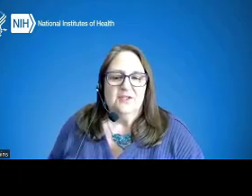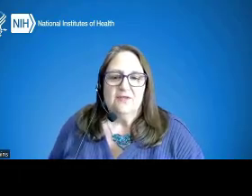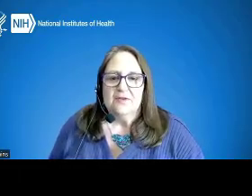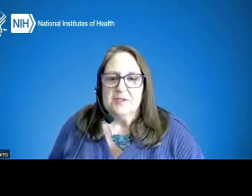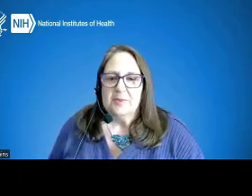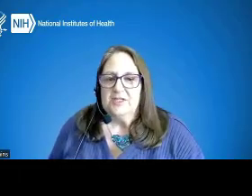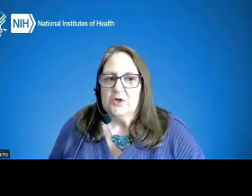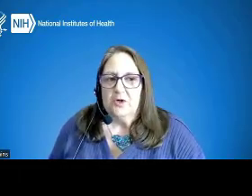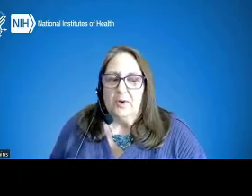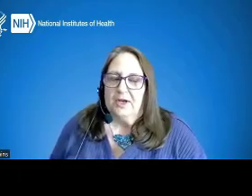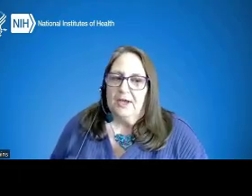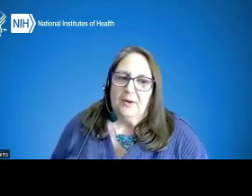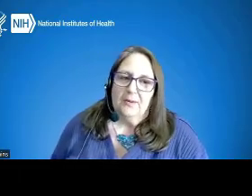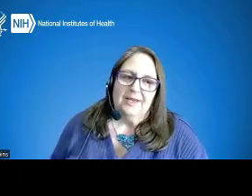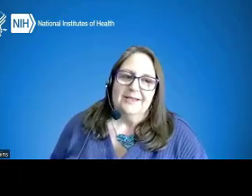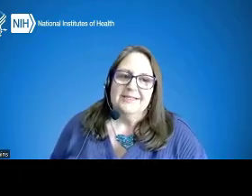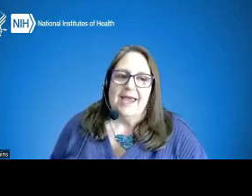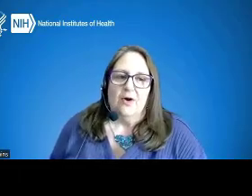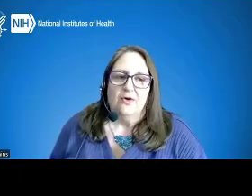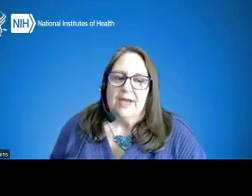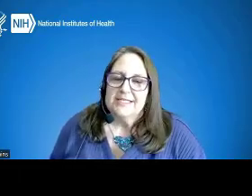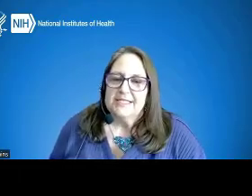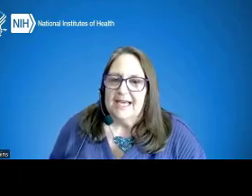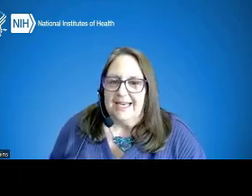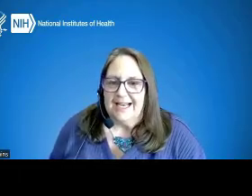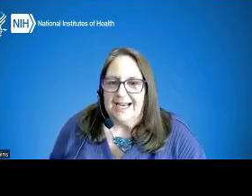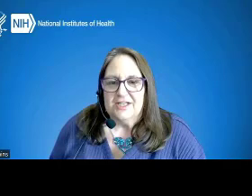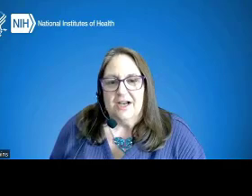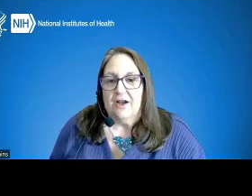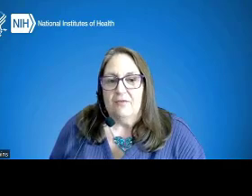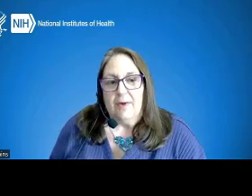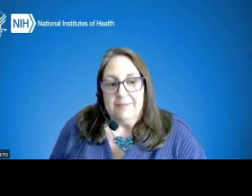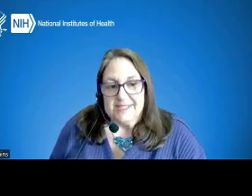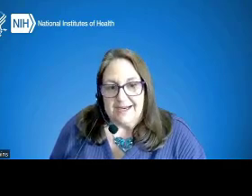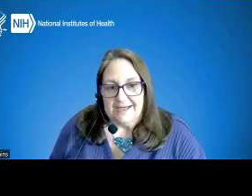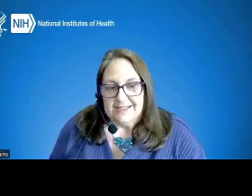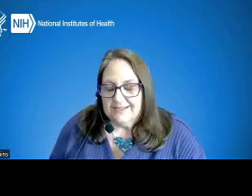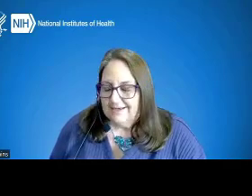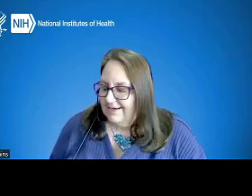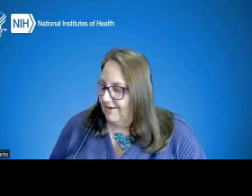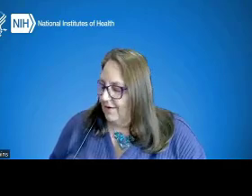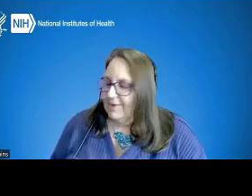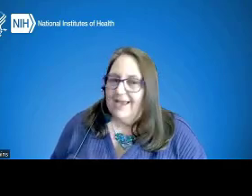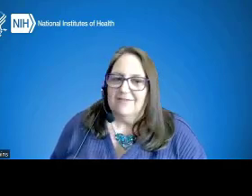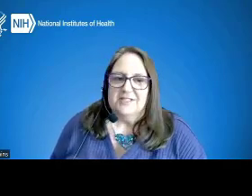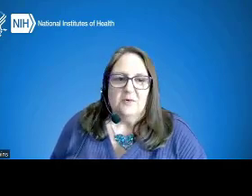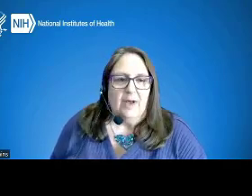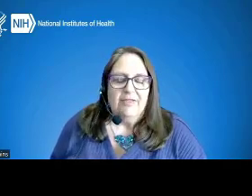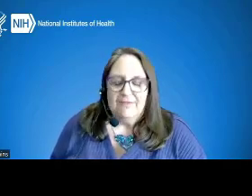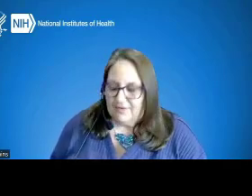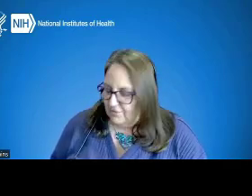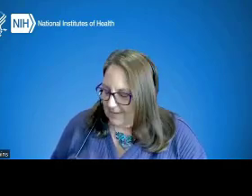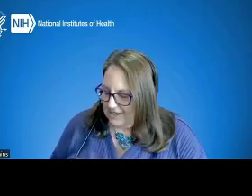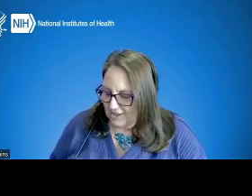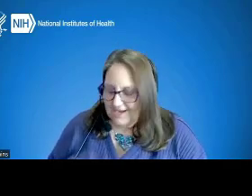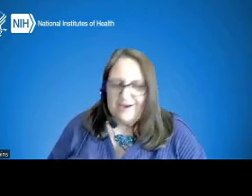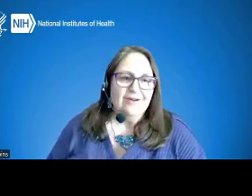so the first place you're going to want to go is our grants.nih.gov website. We have just a wealth of information here.